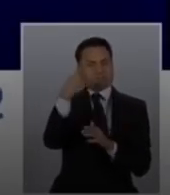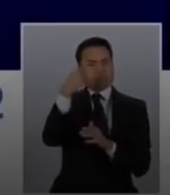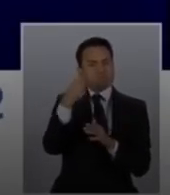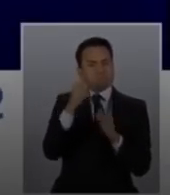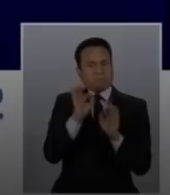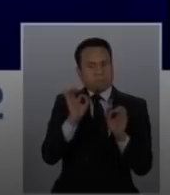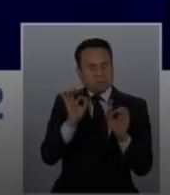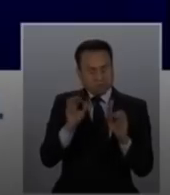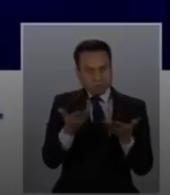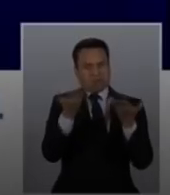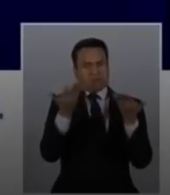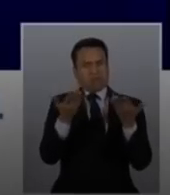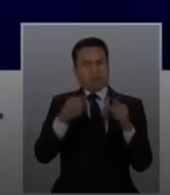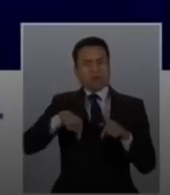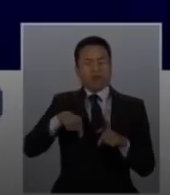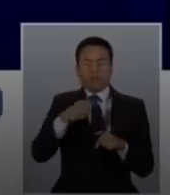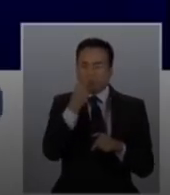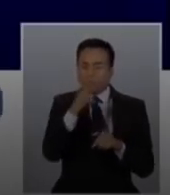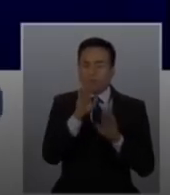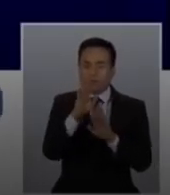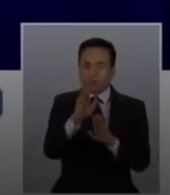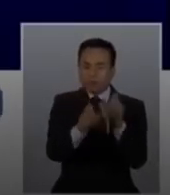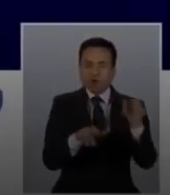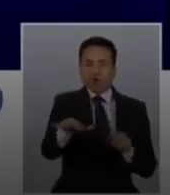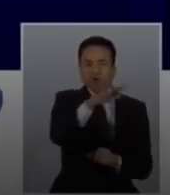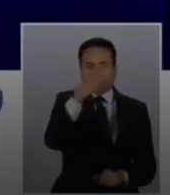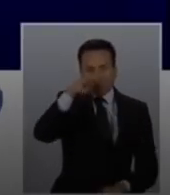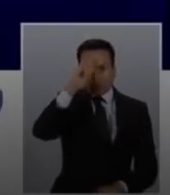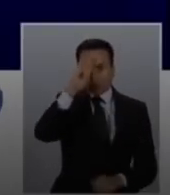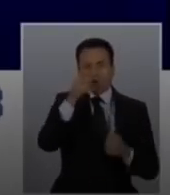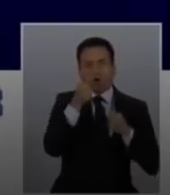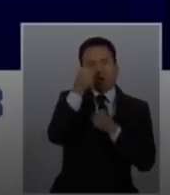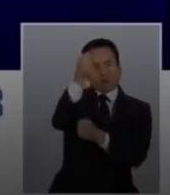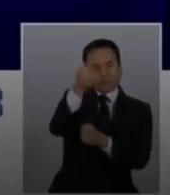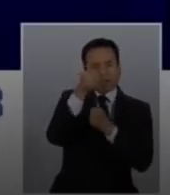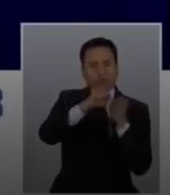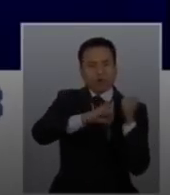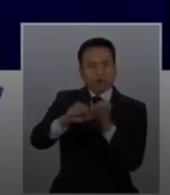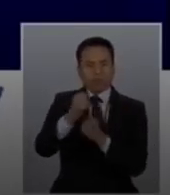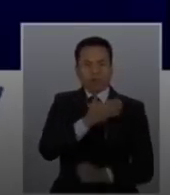and I side with the Cuban people who are protesting against the government of Diaz Canel.